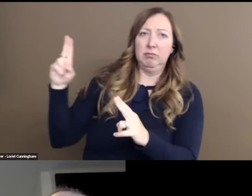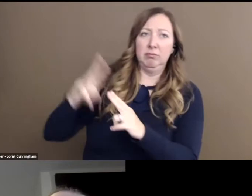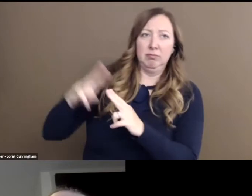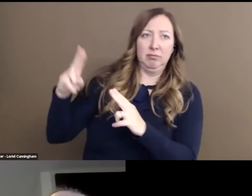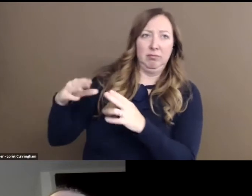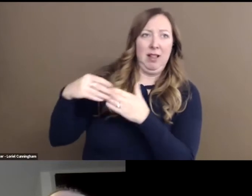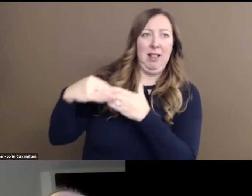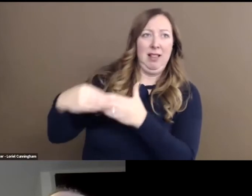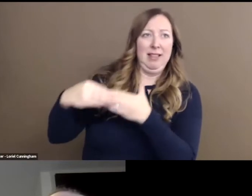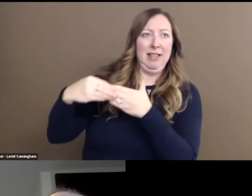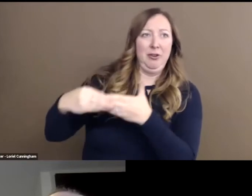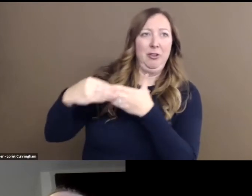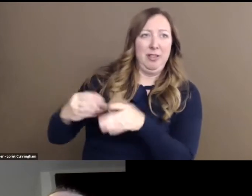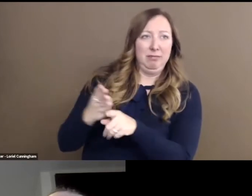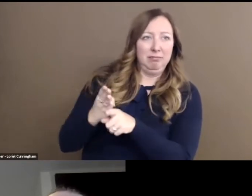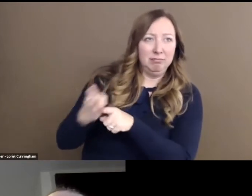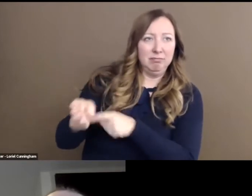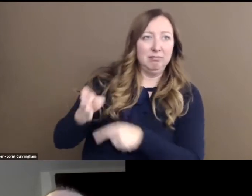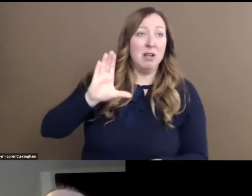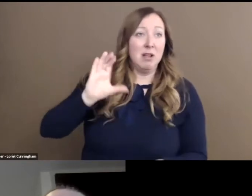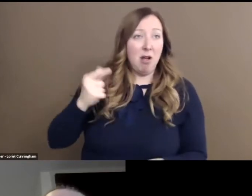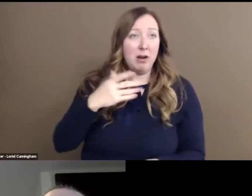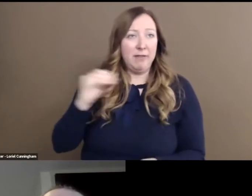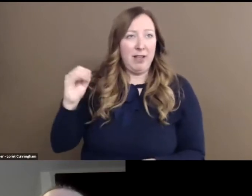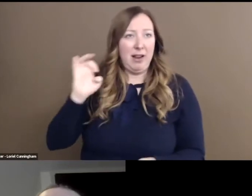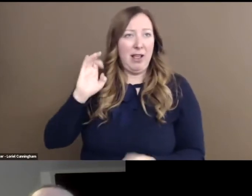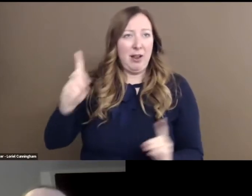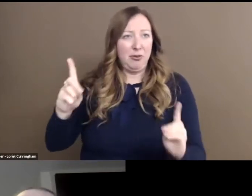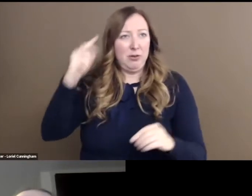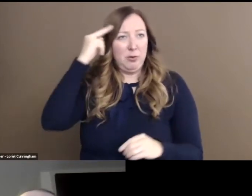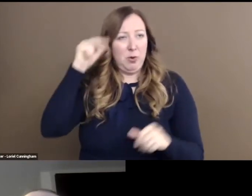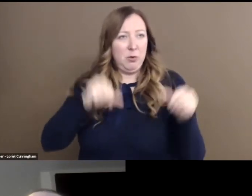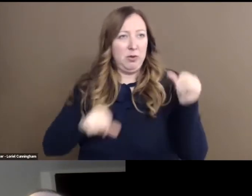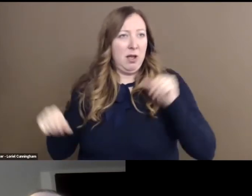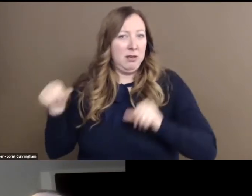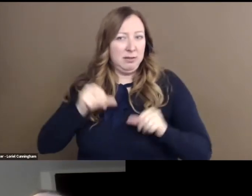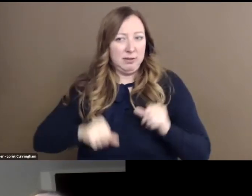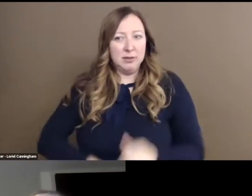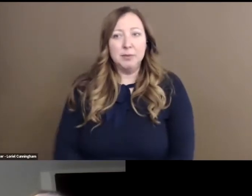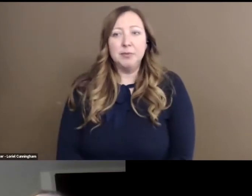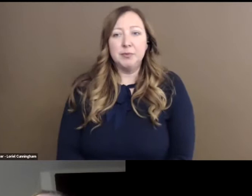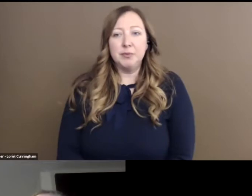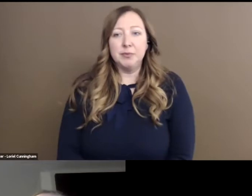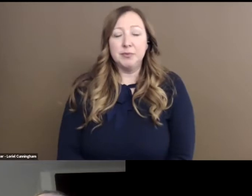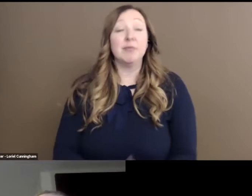in the cognitive and educational neurosciences